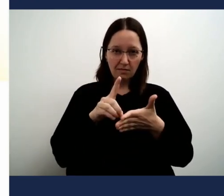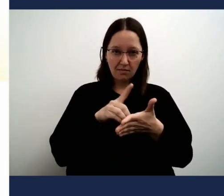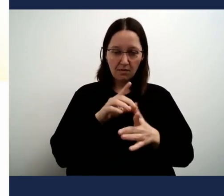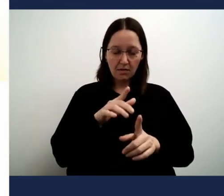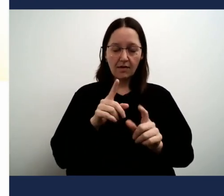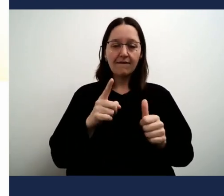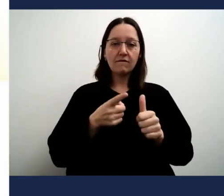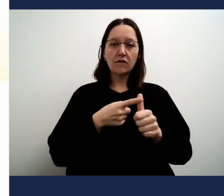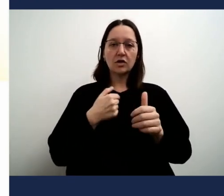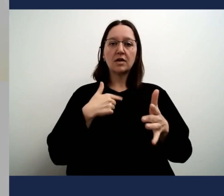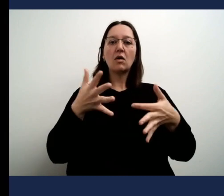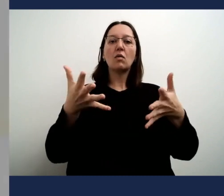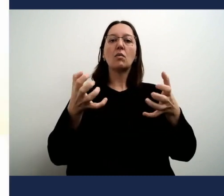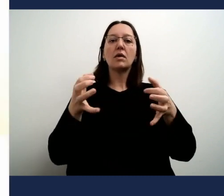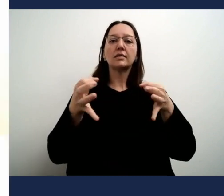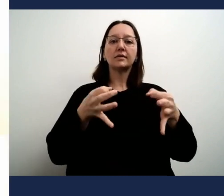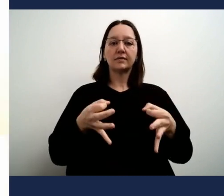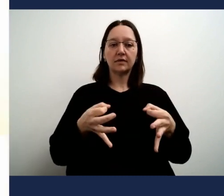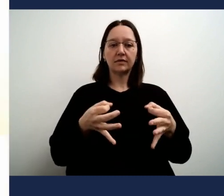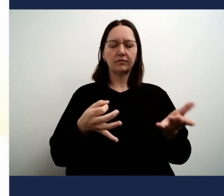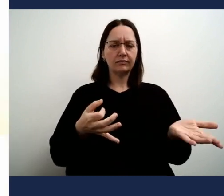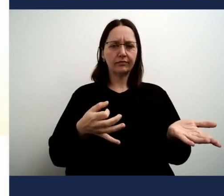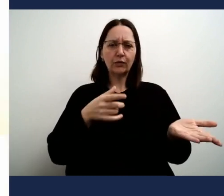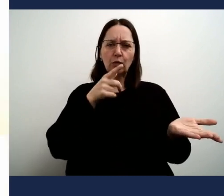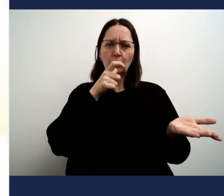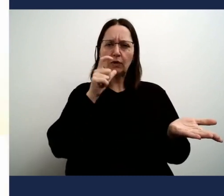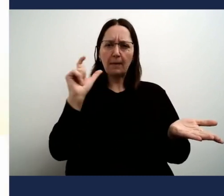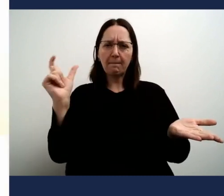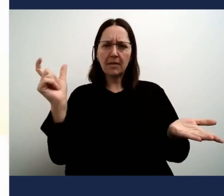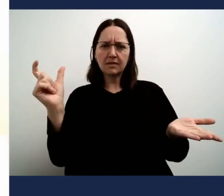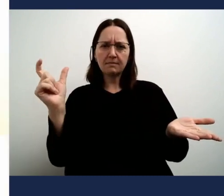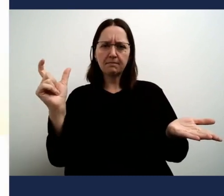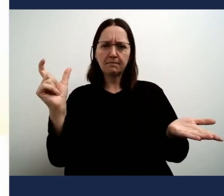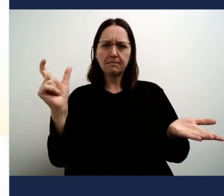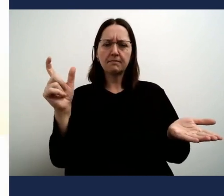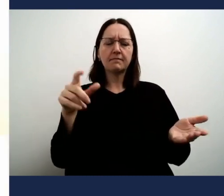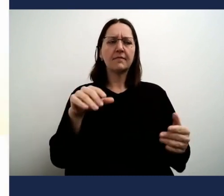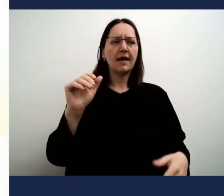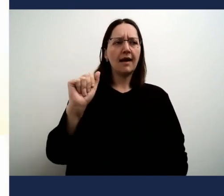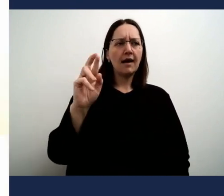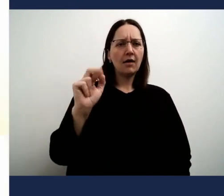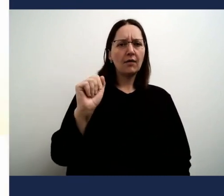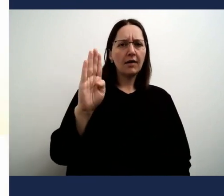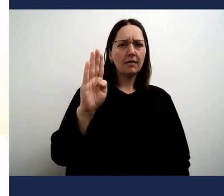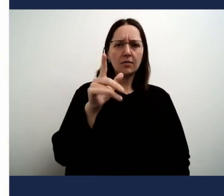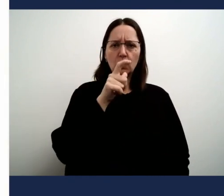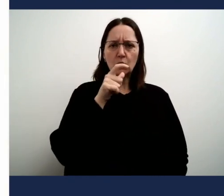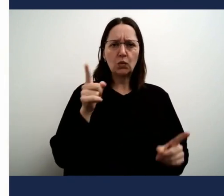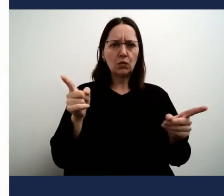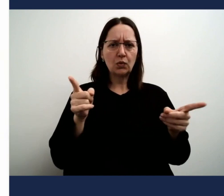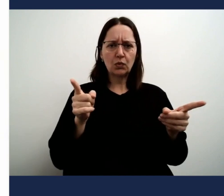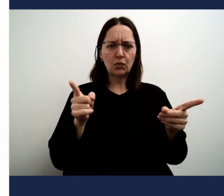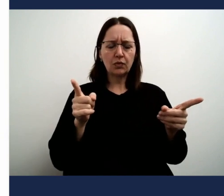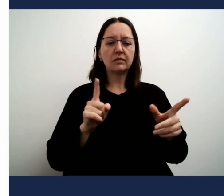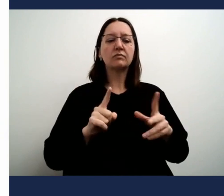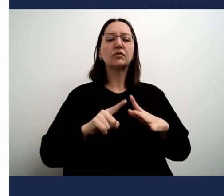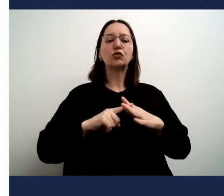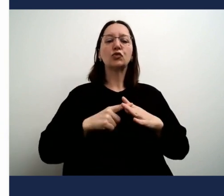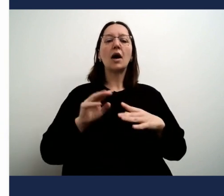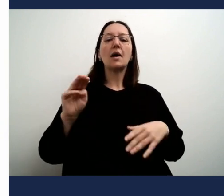going to focus on the important topic of islamophobia. Maha Elgenaidi is the founder of the